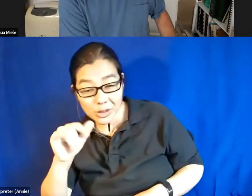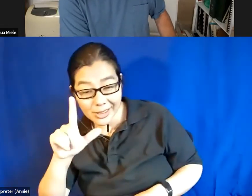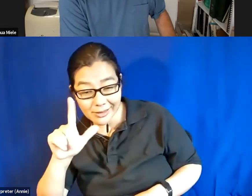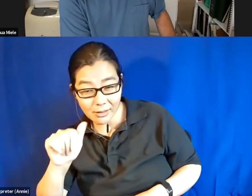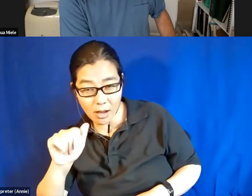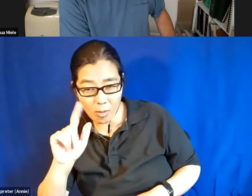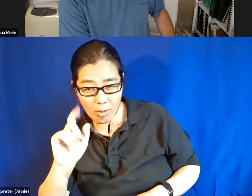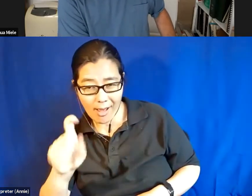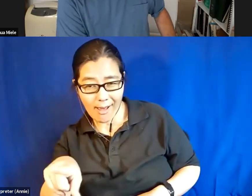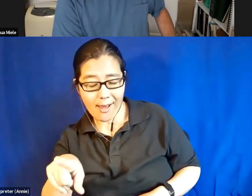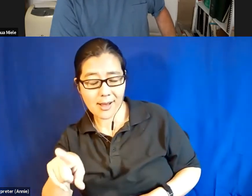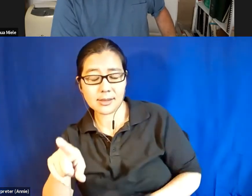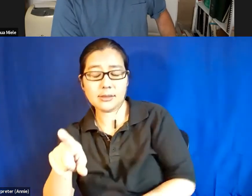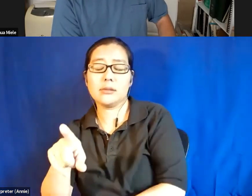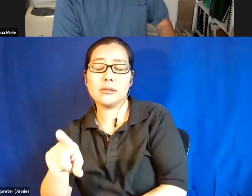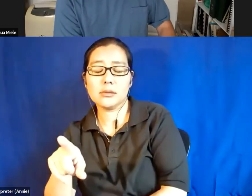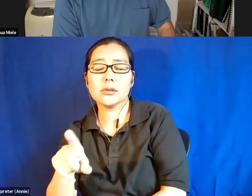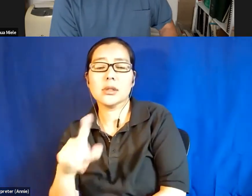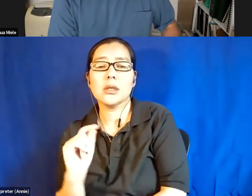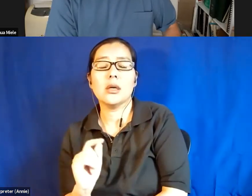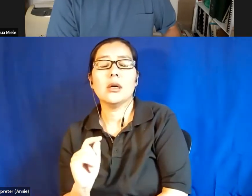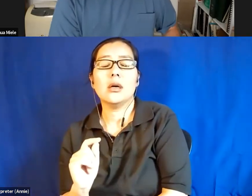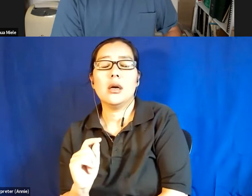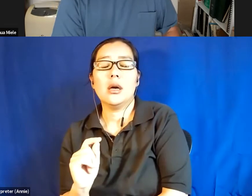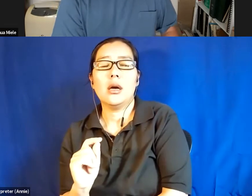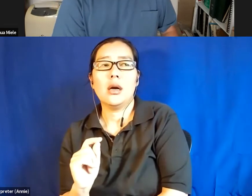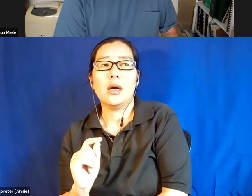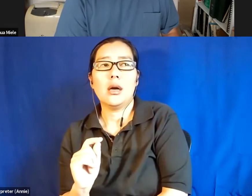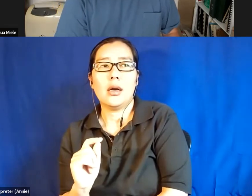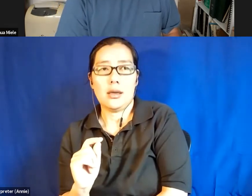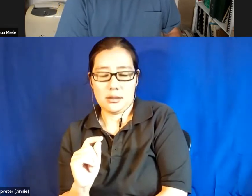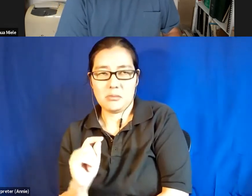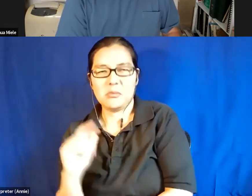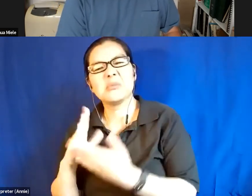about some of the folks listening or